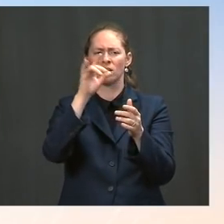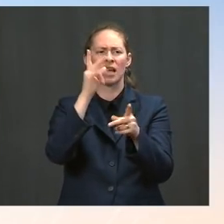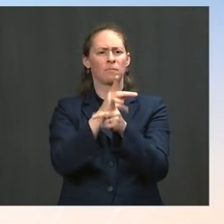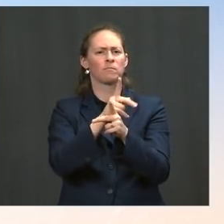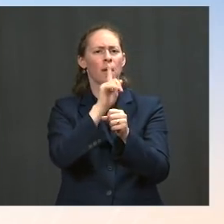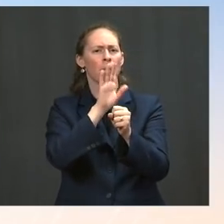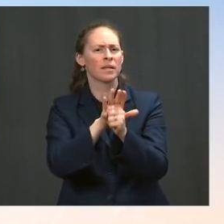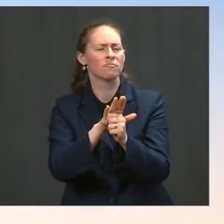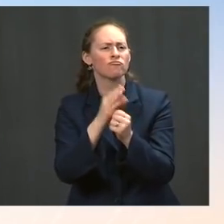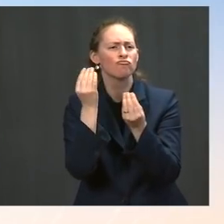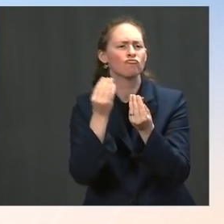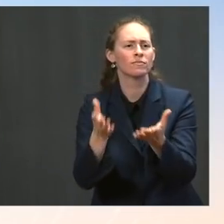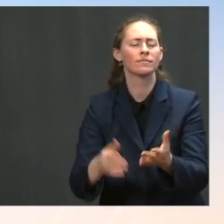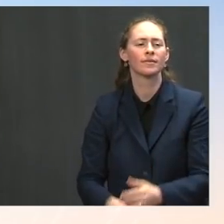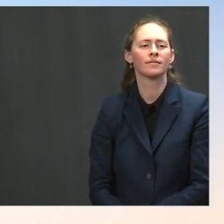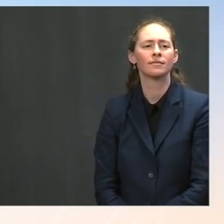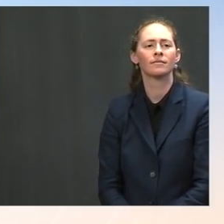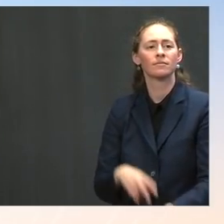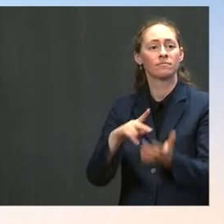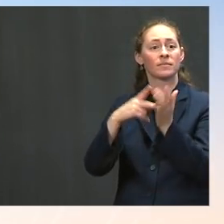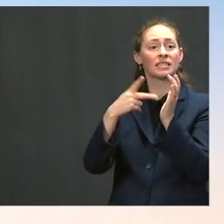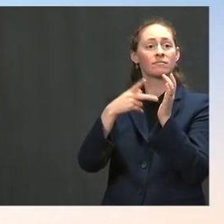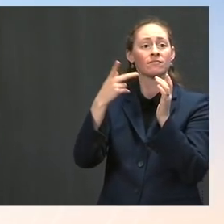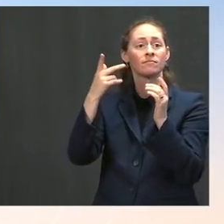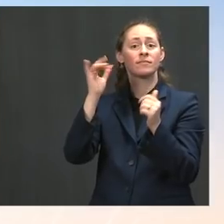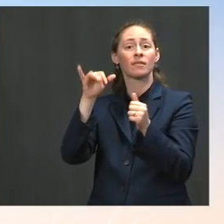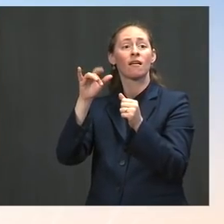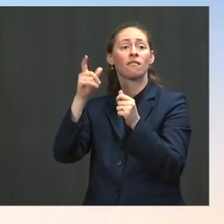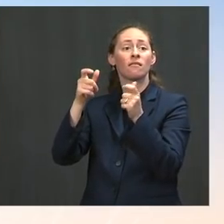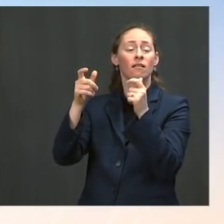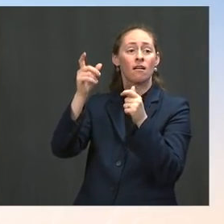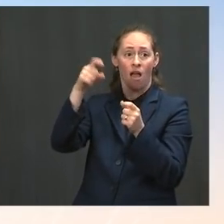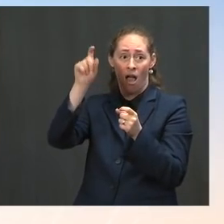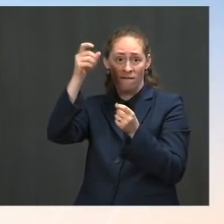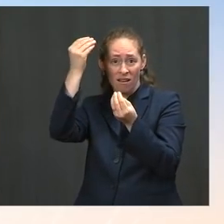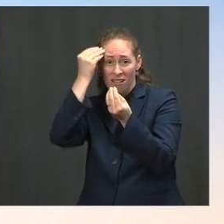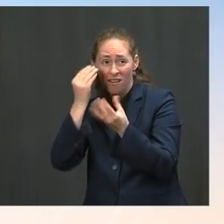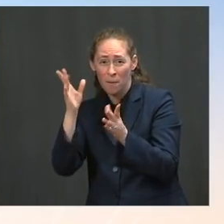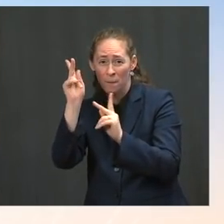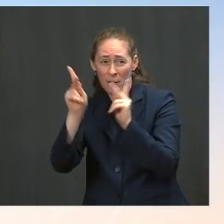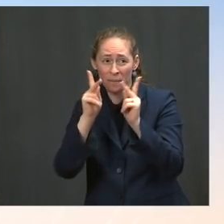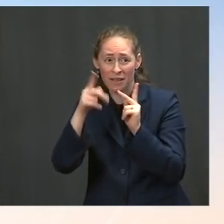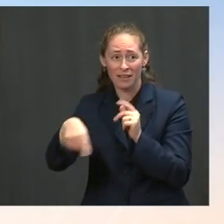you don't feel the need to let people know? Ms. Psaki: Well, again, that's the commitment we made. I'm here talking to all of you today